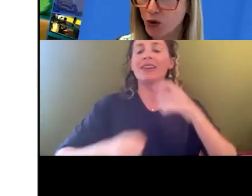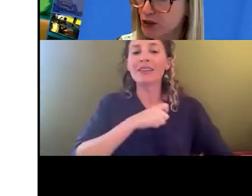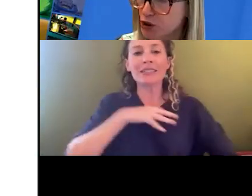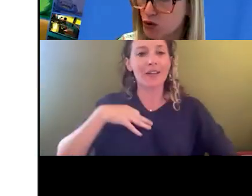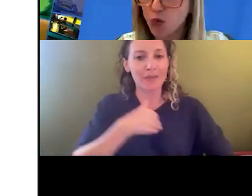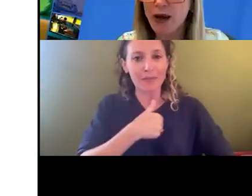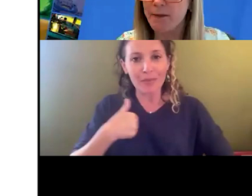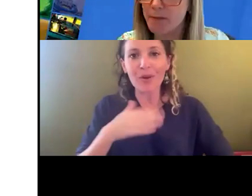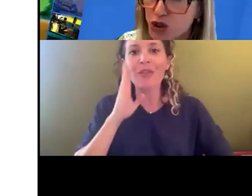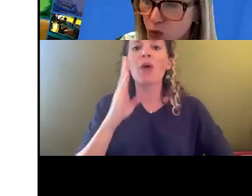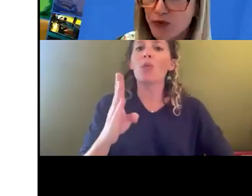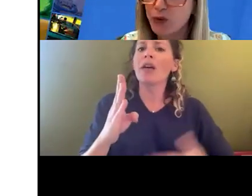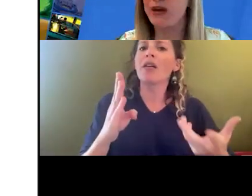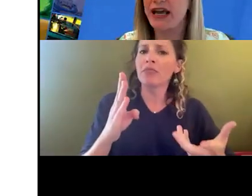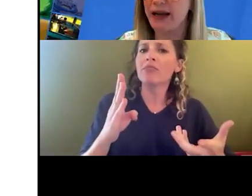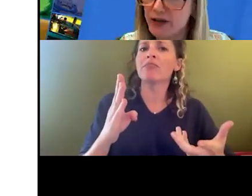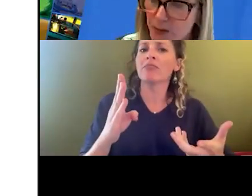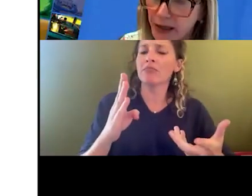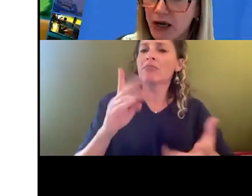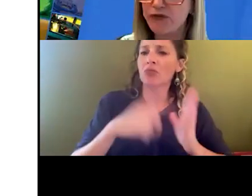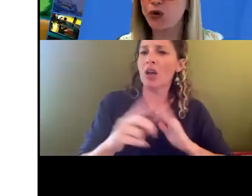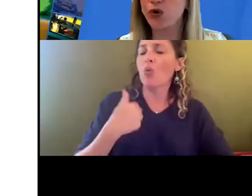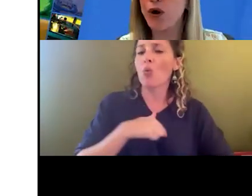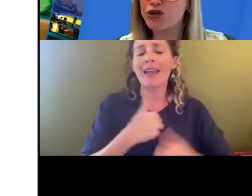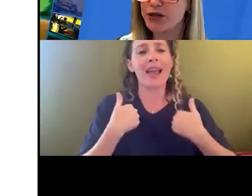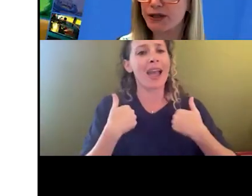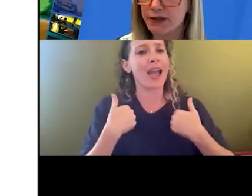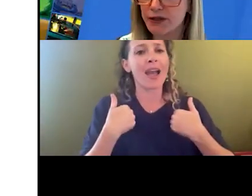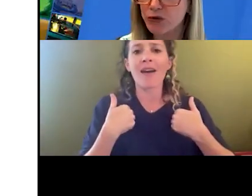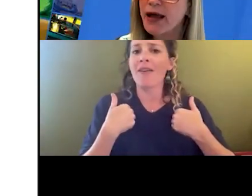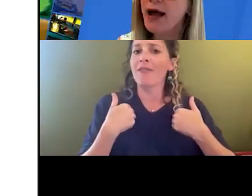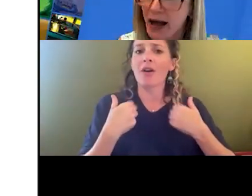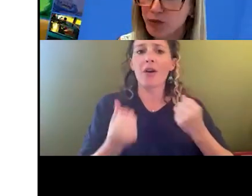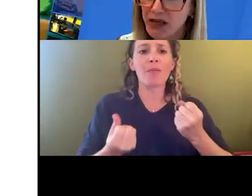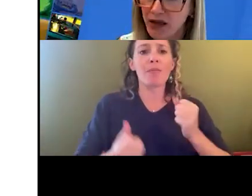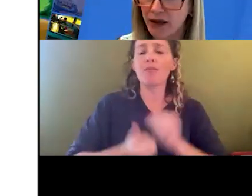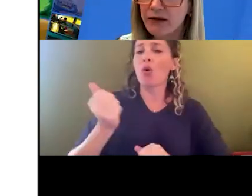going to make sure that we get as many of your questions answered as we can,